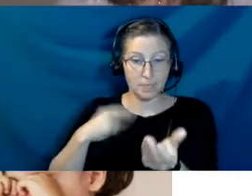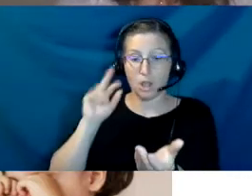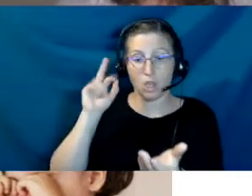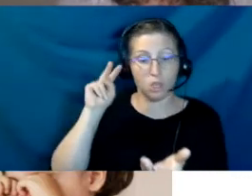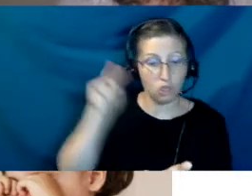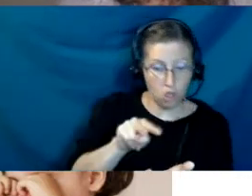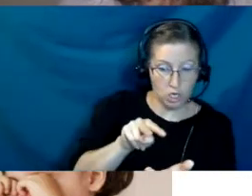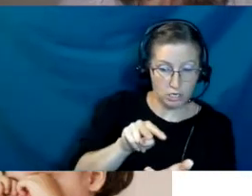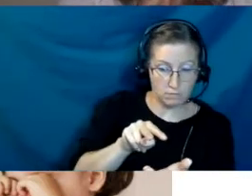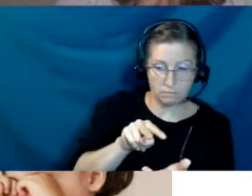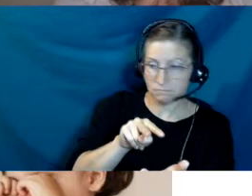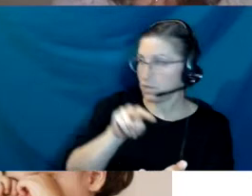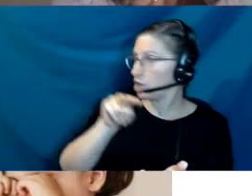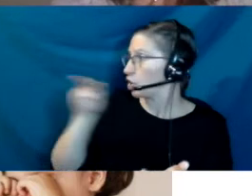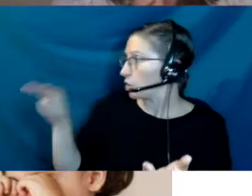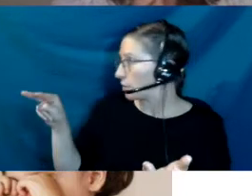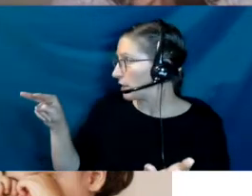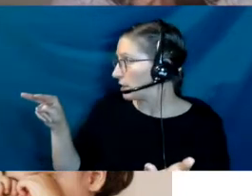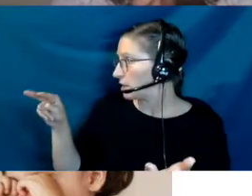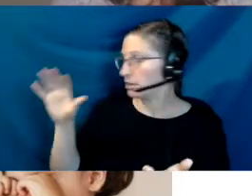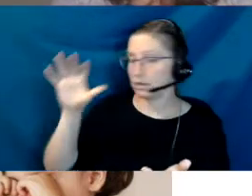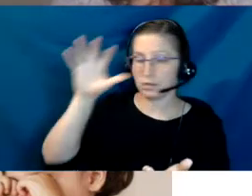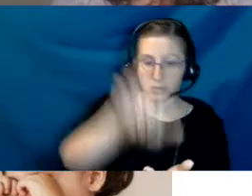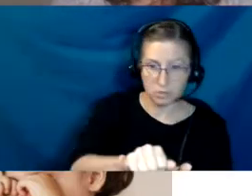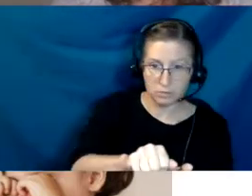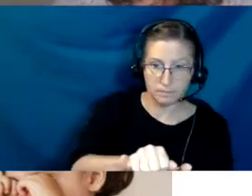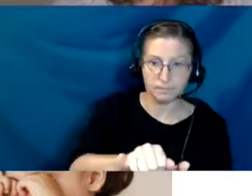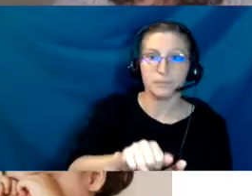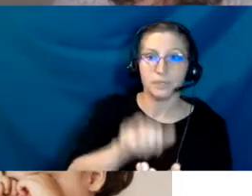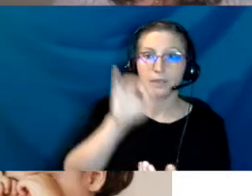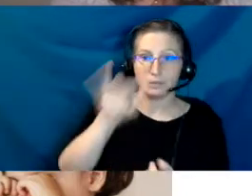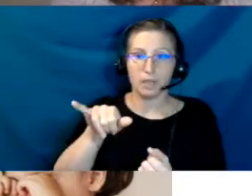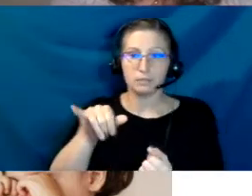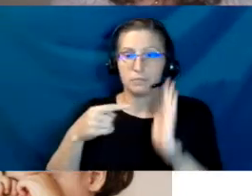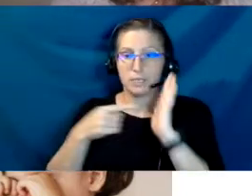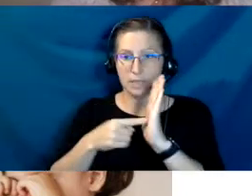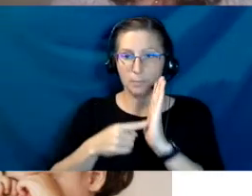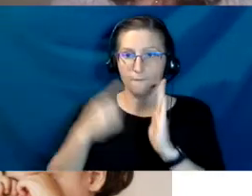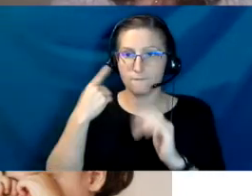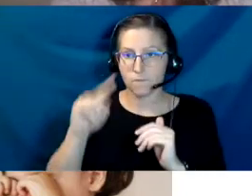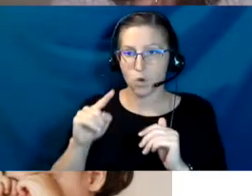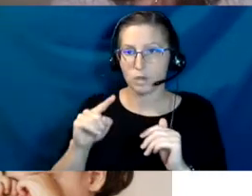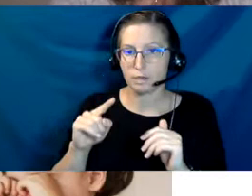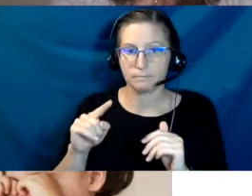type of visually directed behavior that wouldn't be expected for a child.